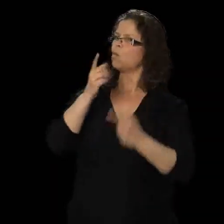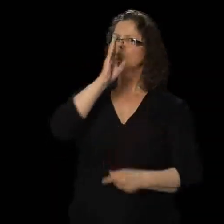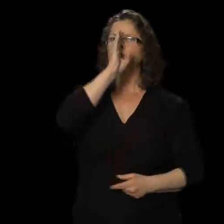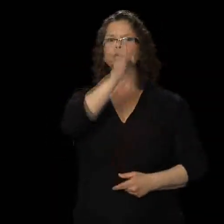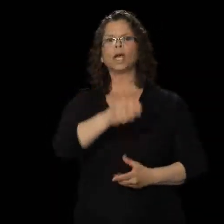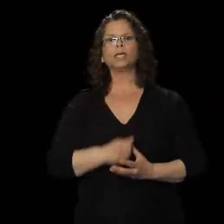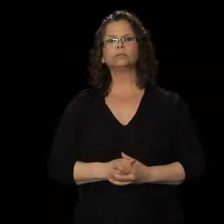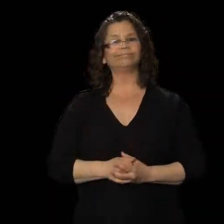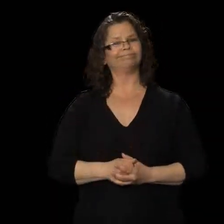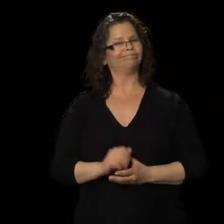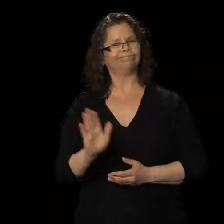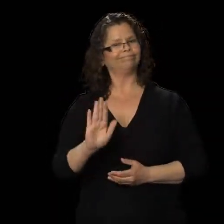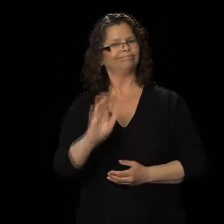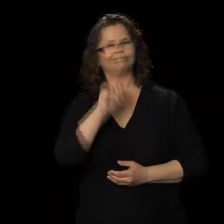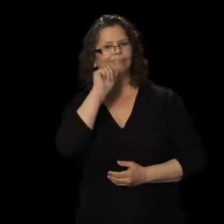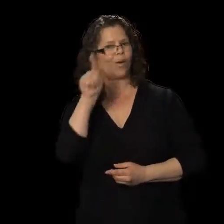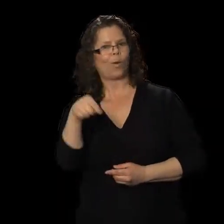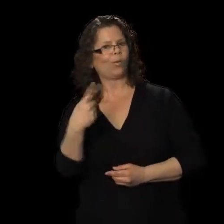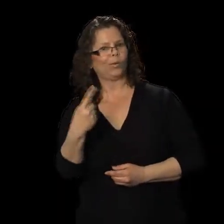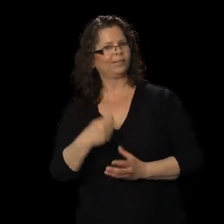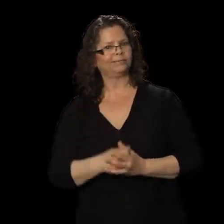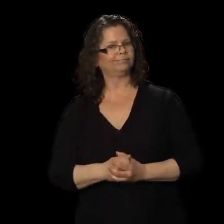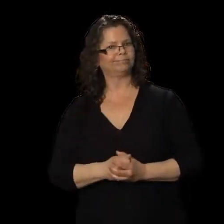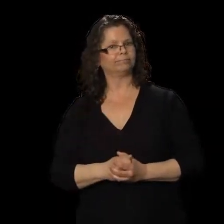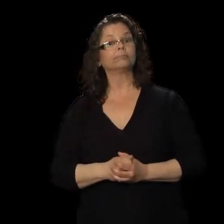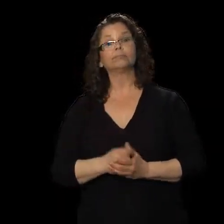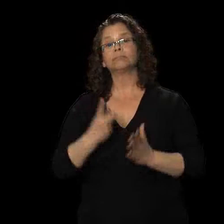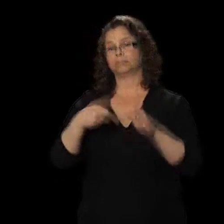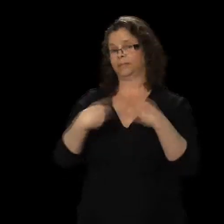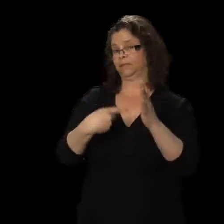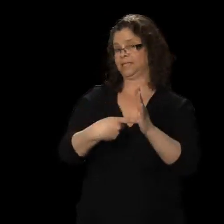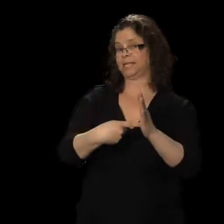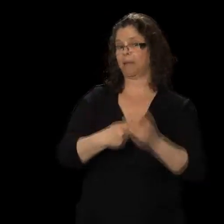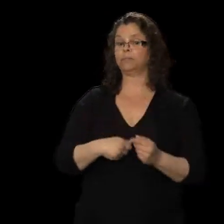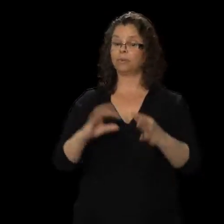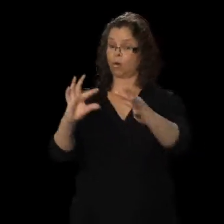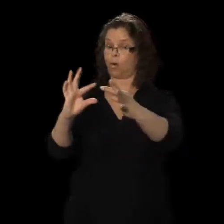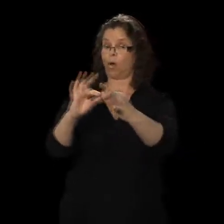But this is often not the case, and comments like “that’s